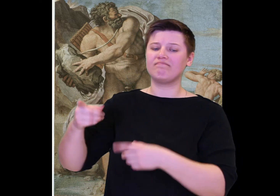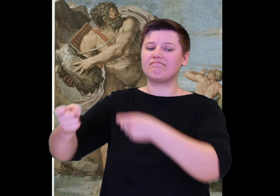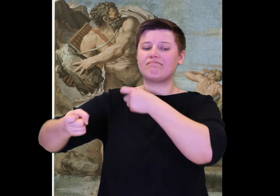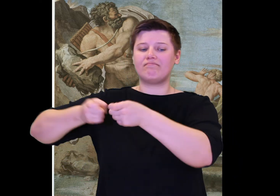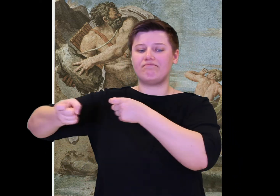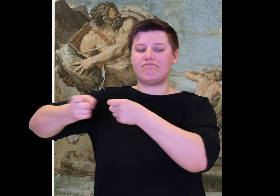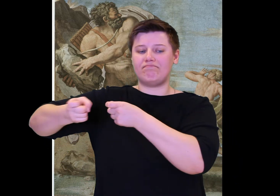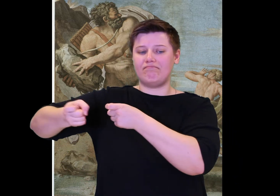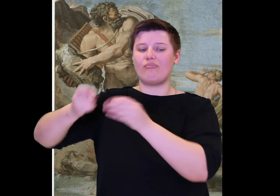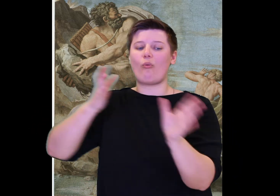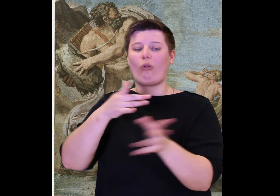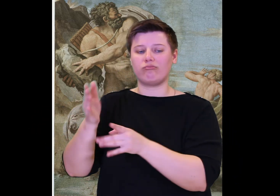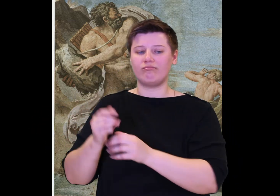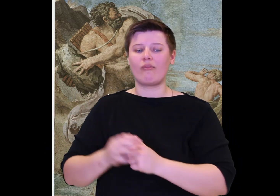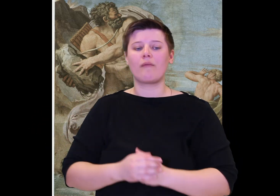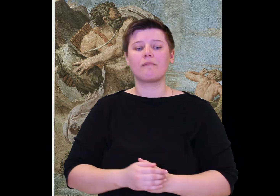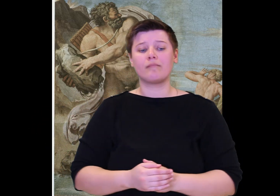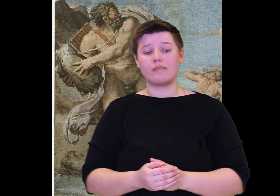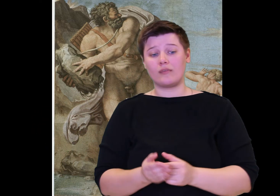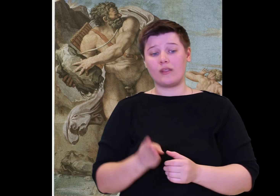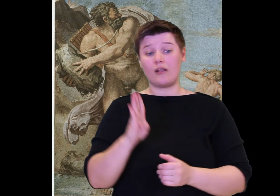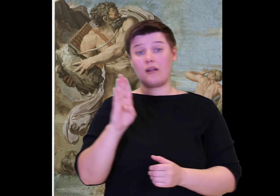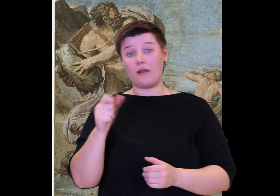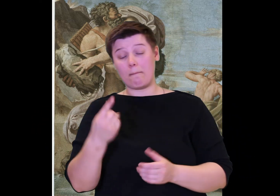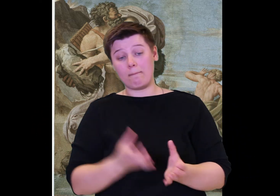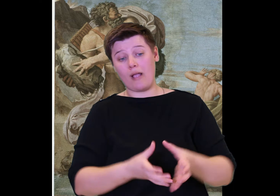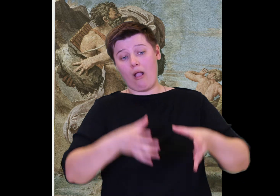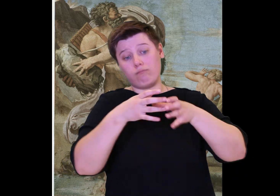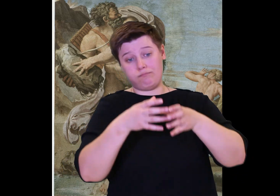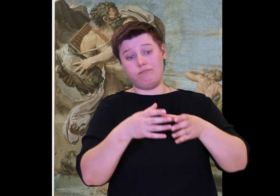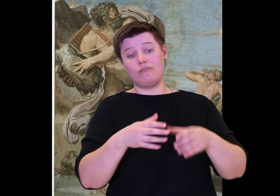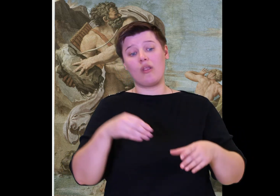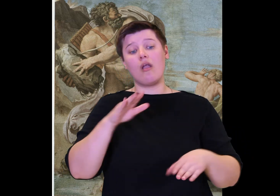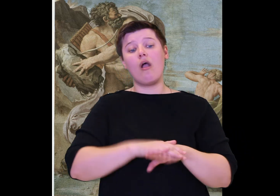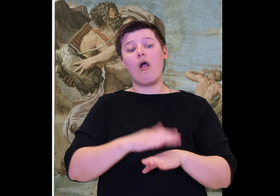They are always feasting there with their parents, at a banquet that never ends.